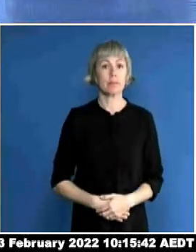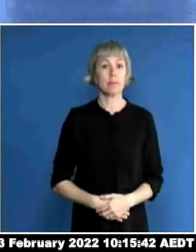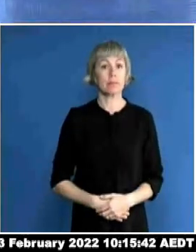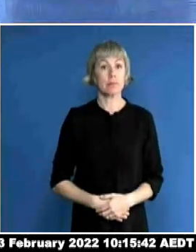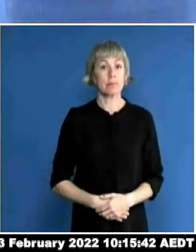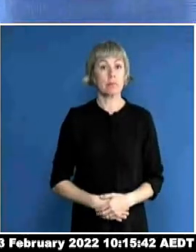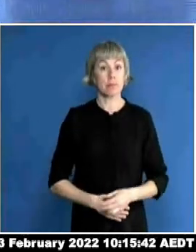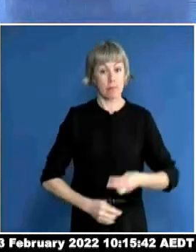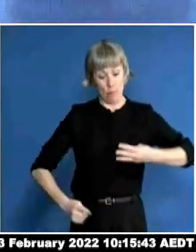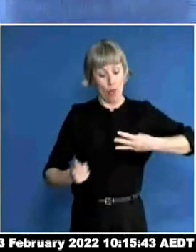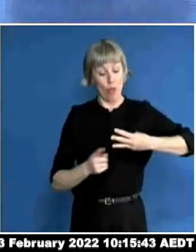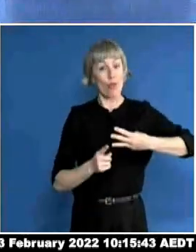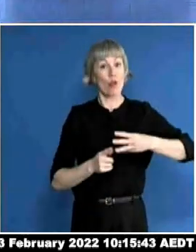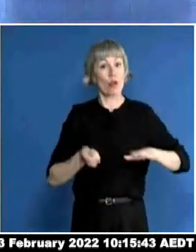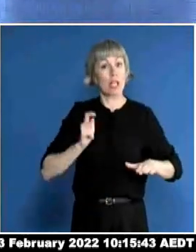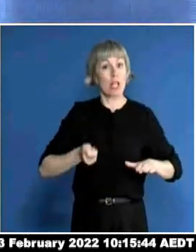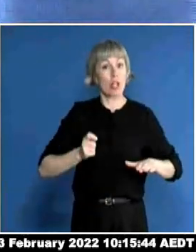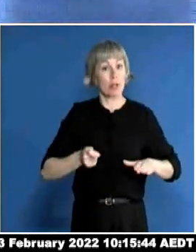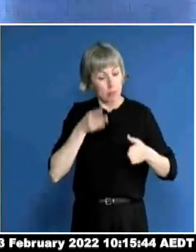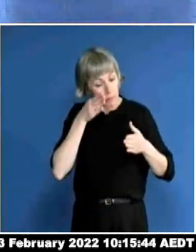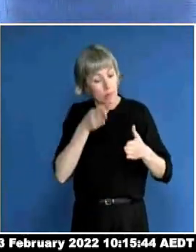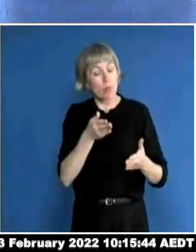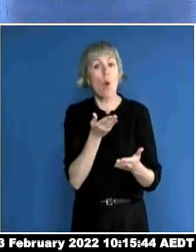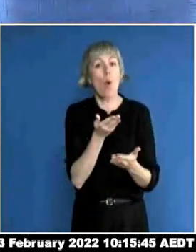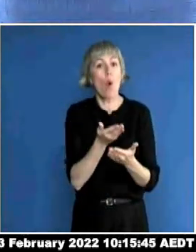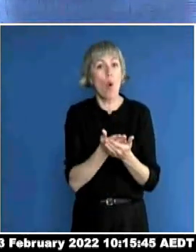disability obtaining and retaining open employment.